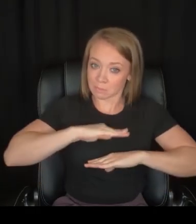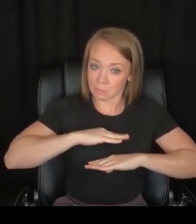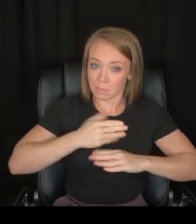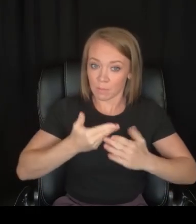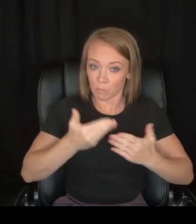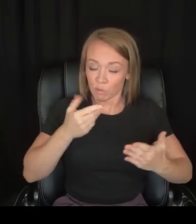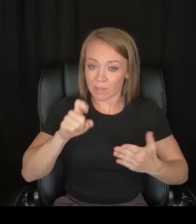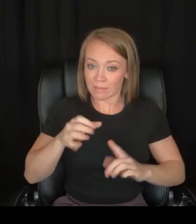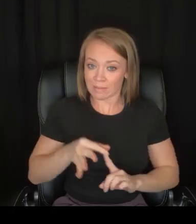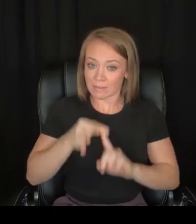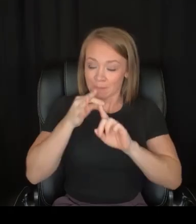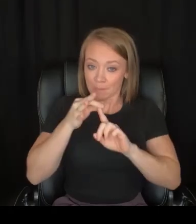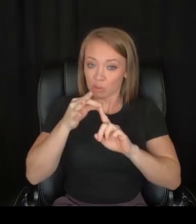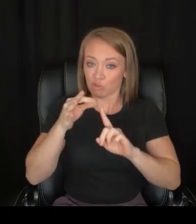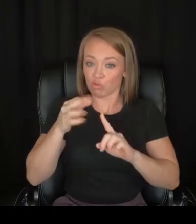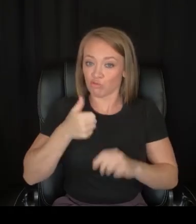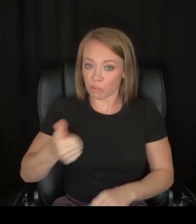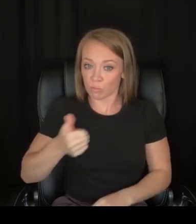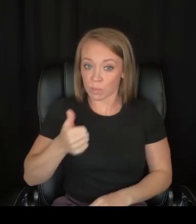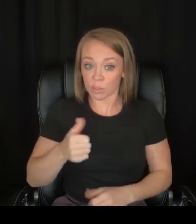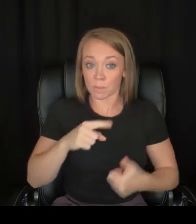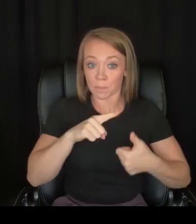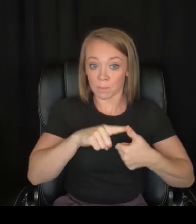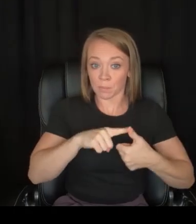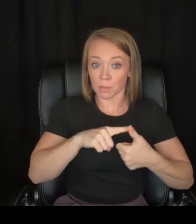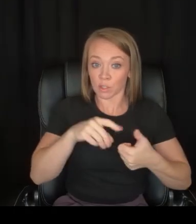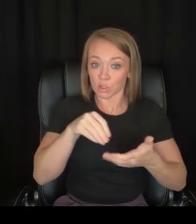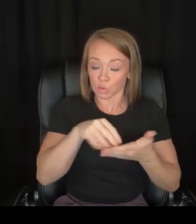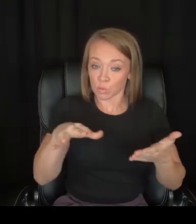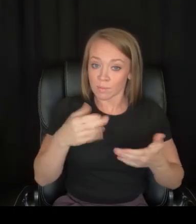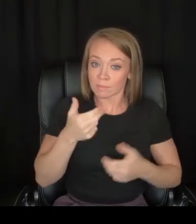The student is handicapped, the transportation is a related service